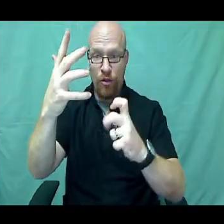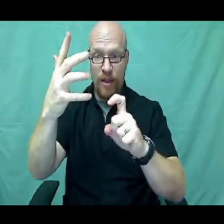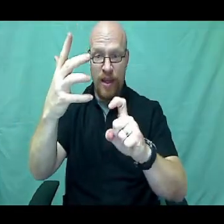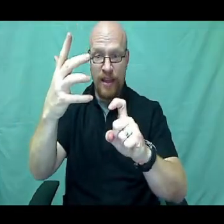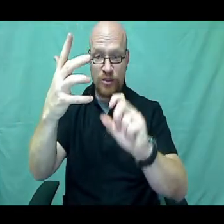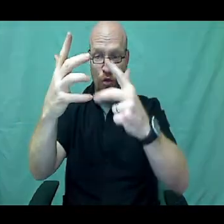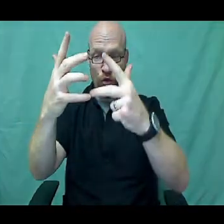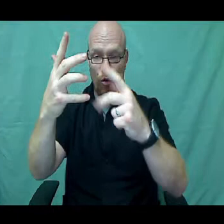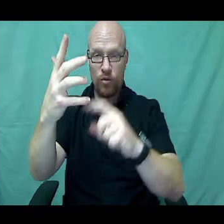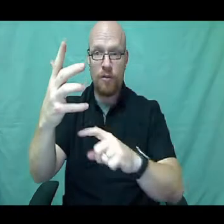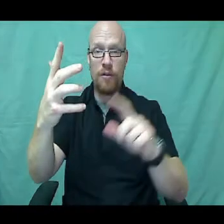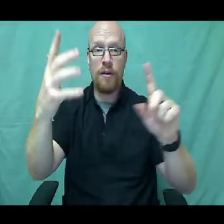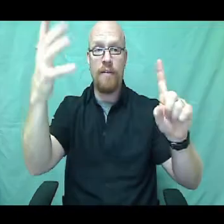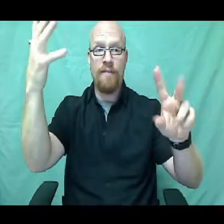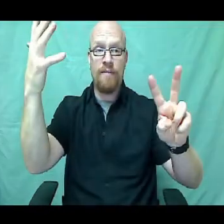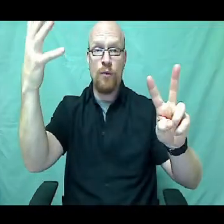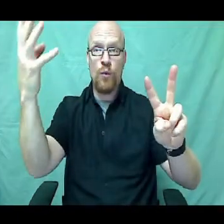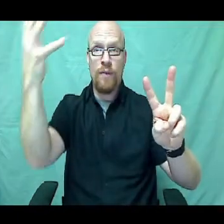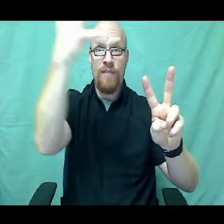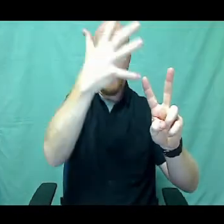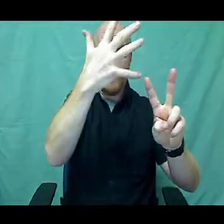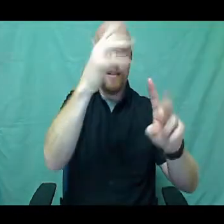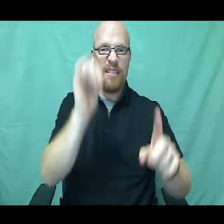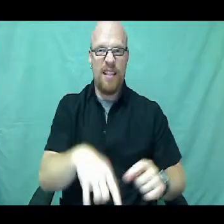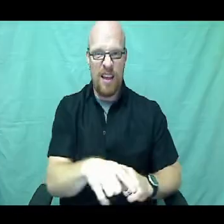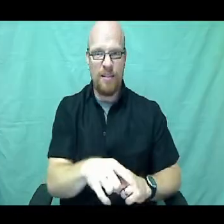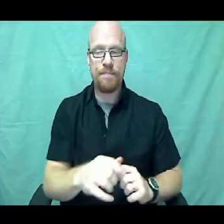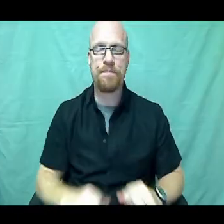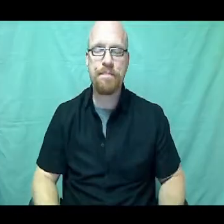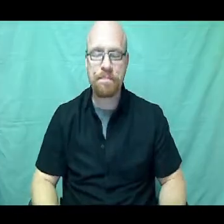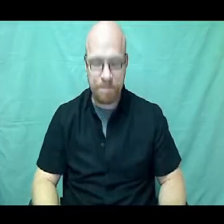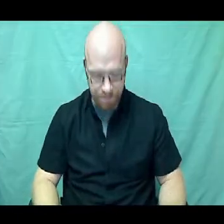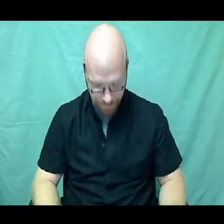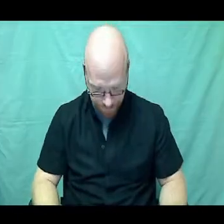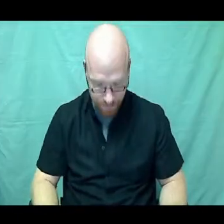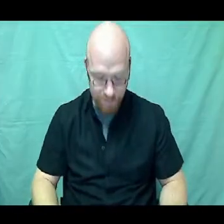where it will be x cubed to the fifth, and then two to the fifth.